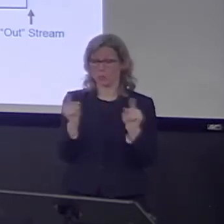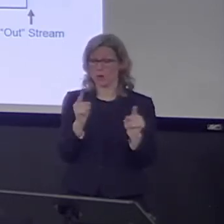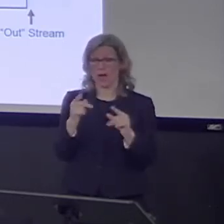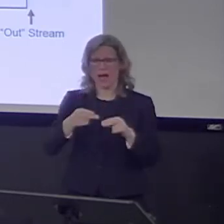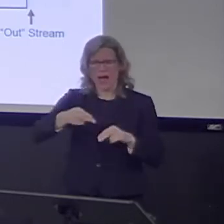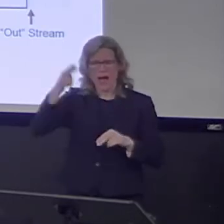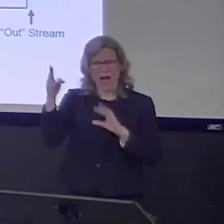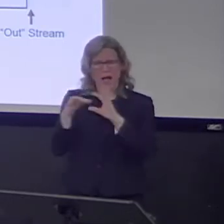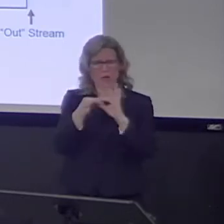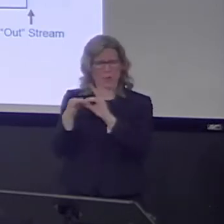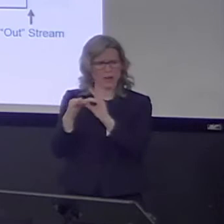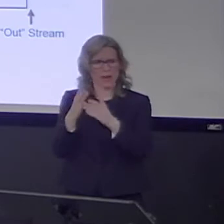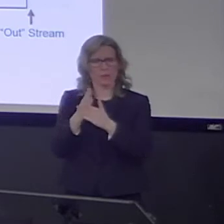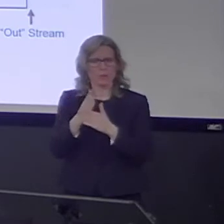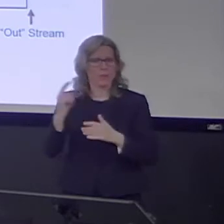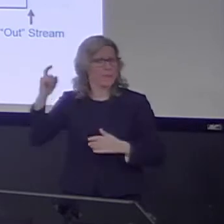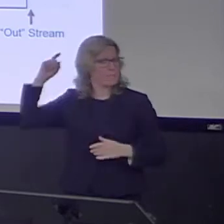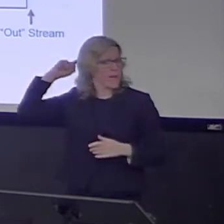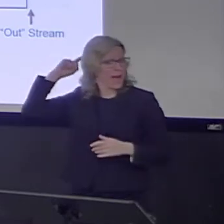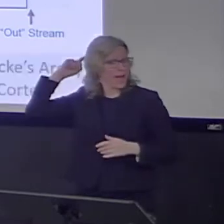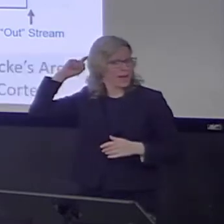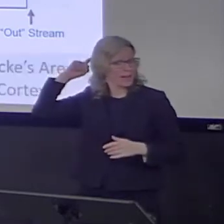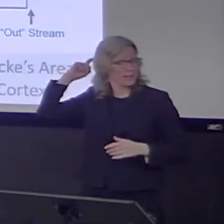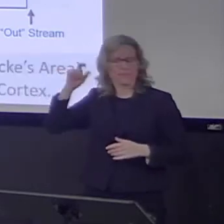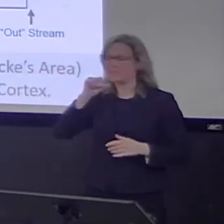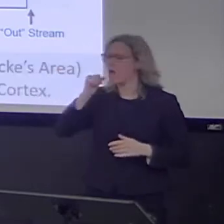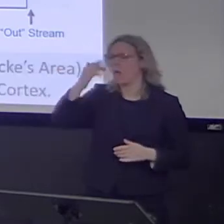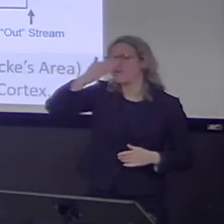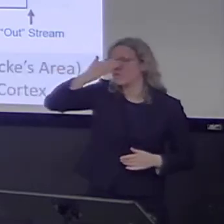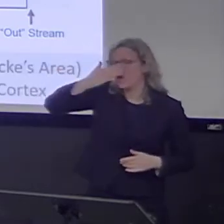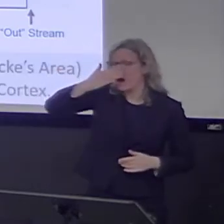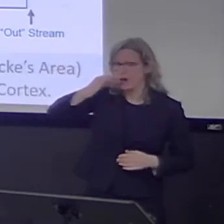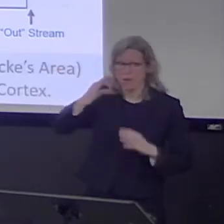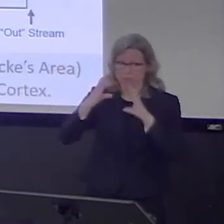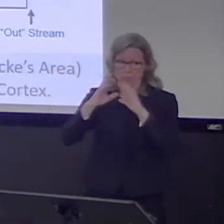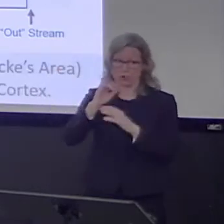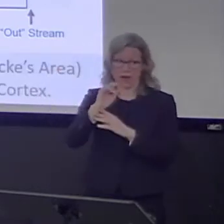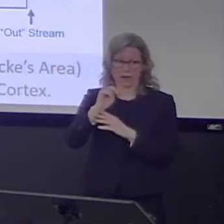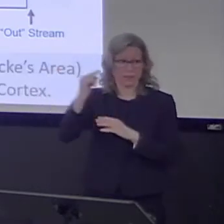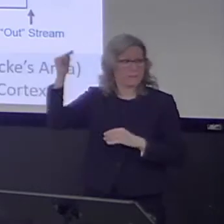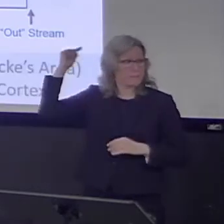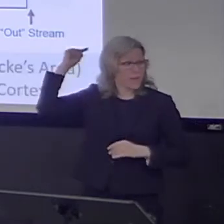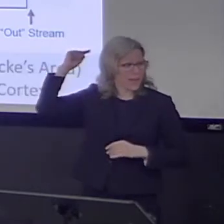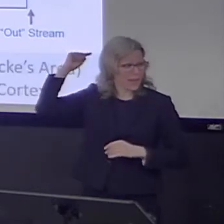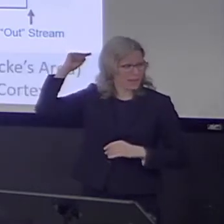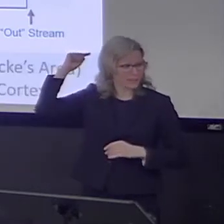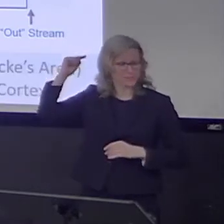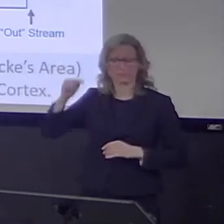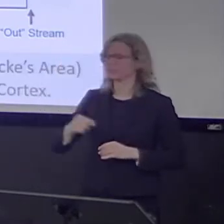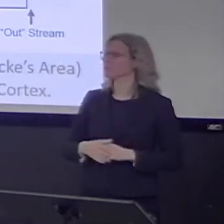the back of the brain, not the front of the brain. And I like to refer to that